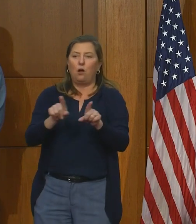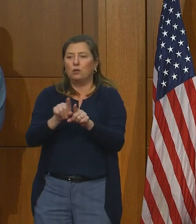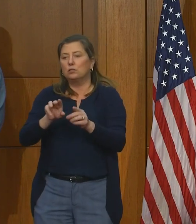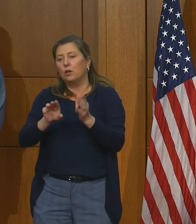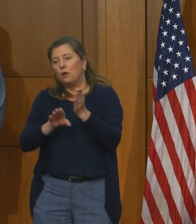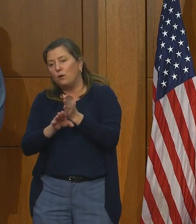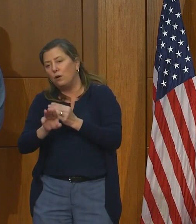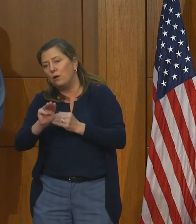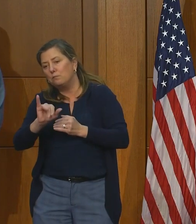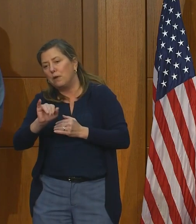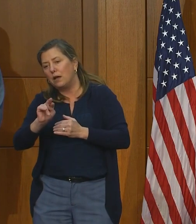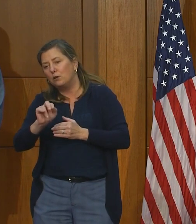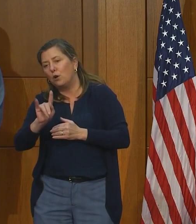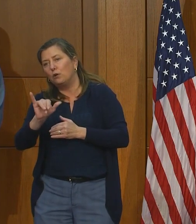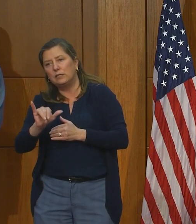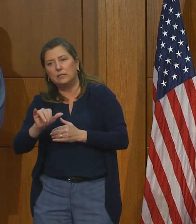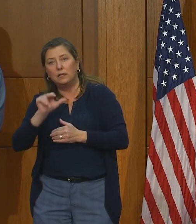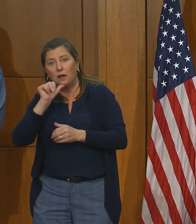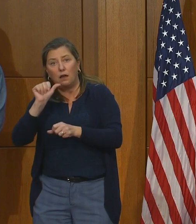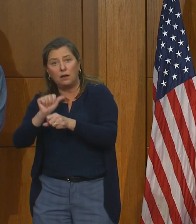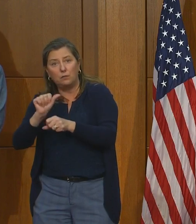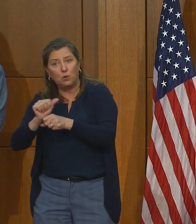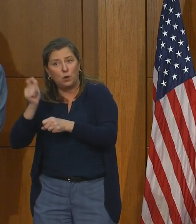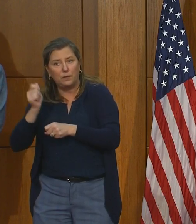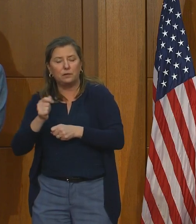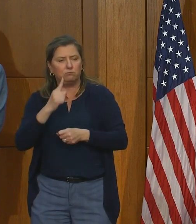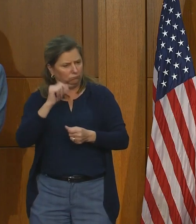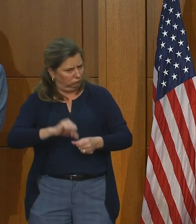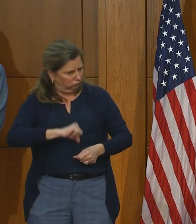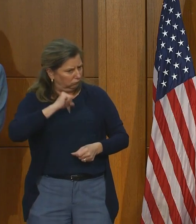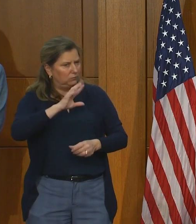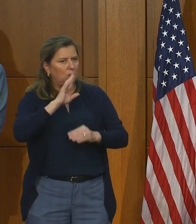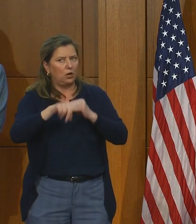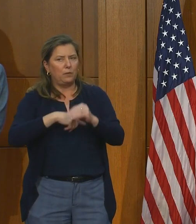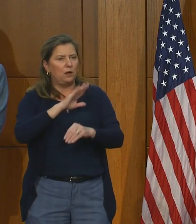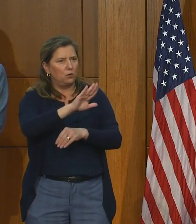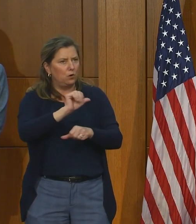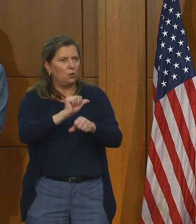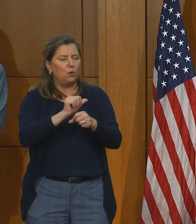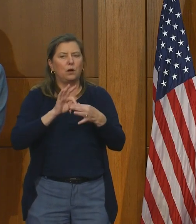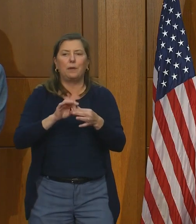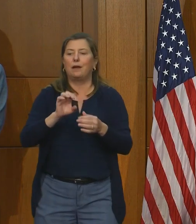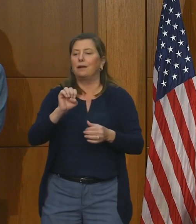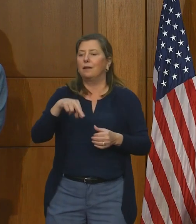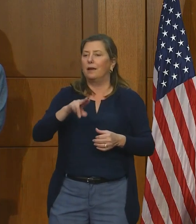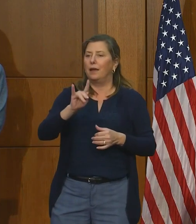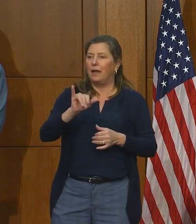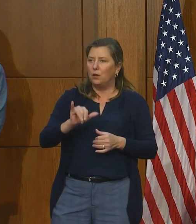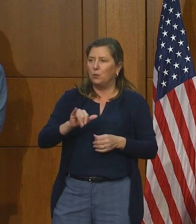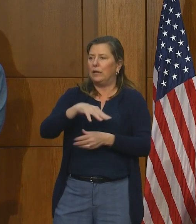GROUPS THAT ARE STILL. NOT